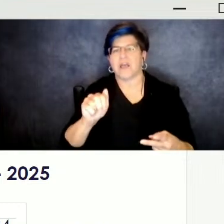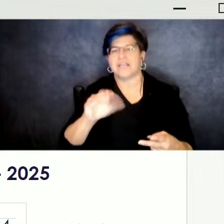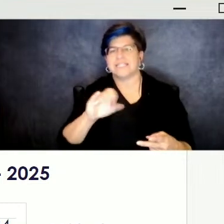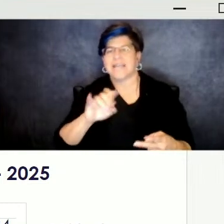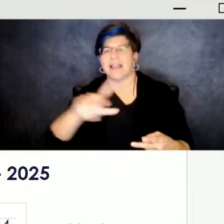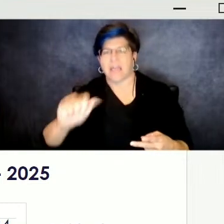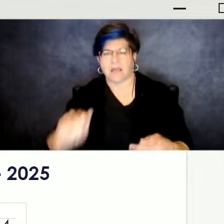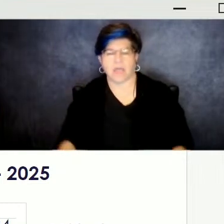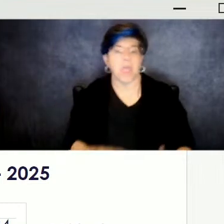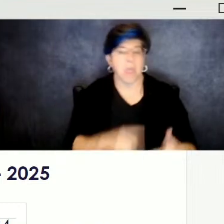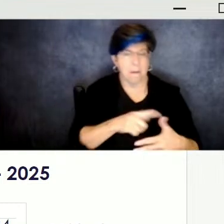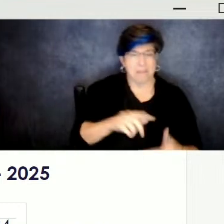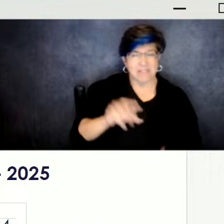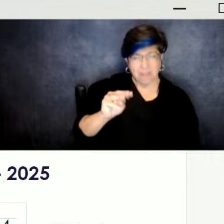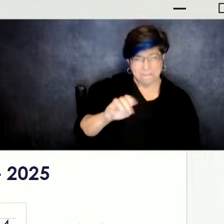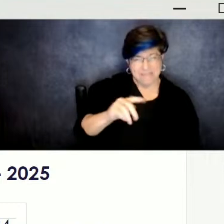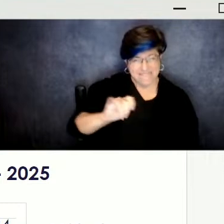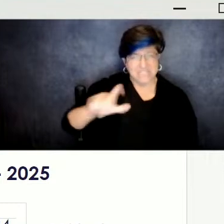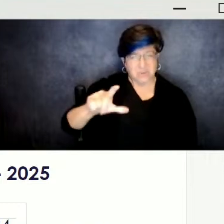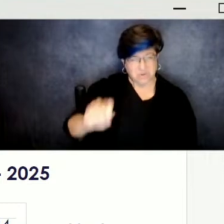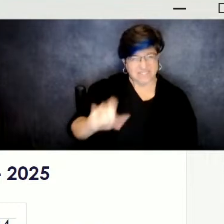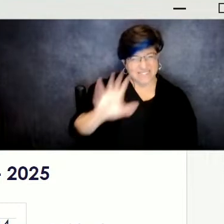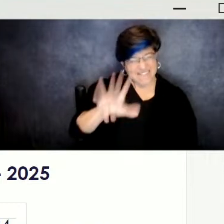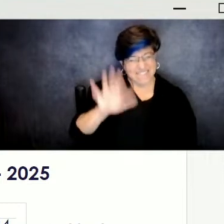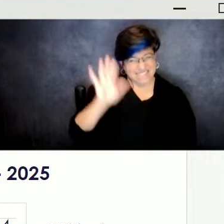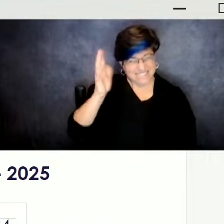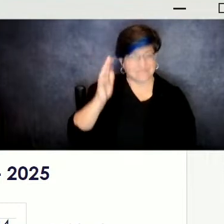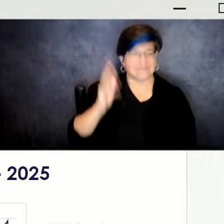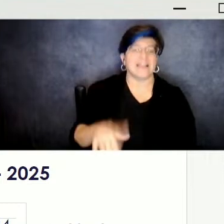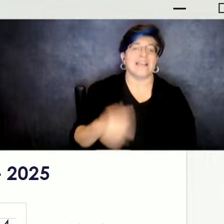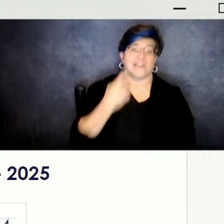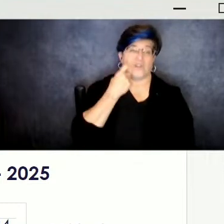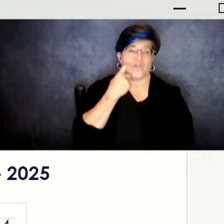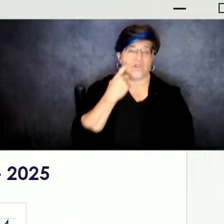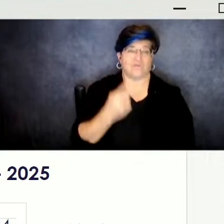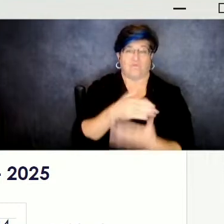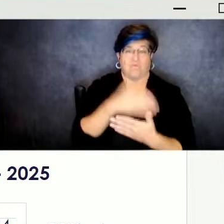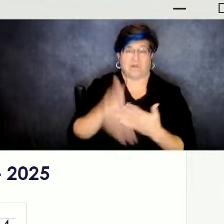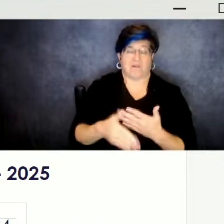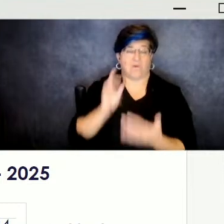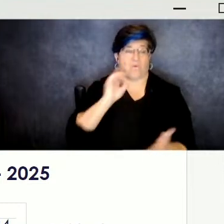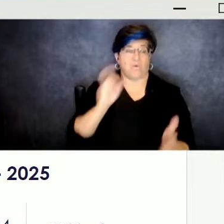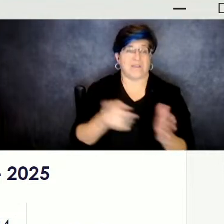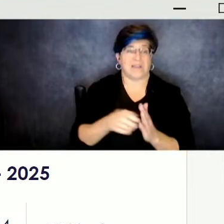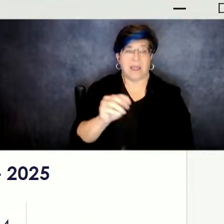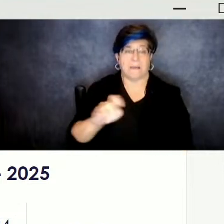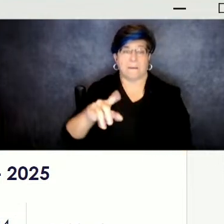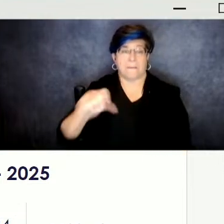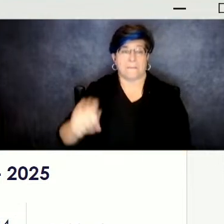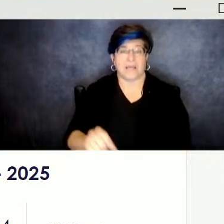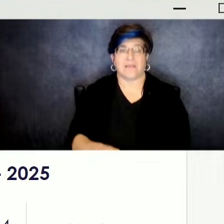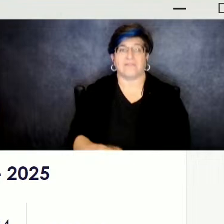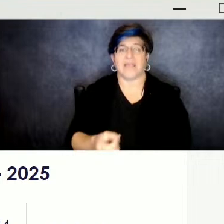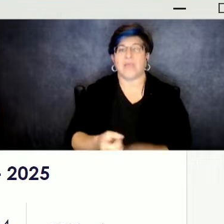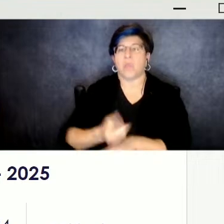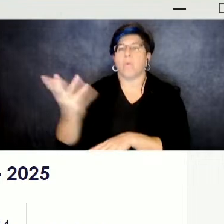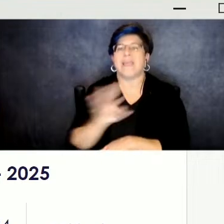OF THAT IN A SECOND. BUT TO GET TO MEASLES WHICH IS SORT OF THE HOT TOPIC THIS WEEK